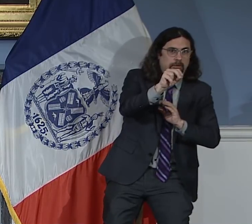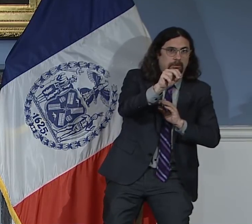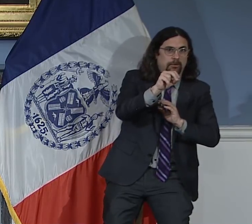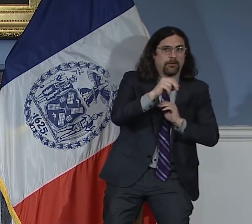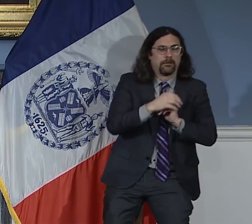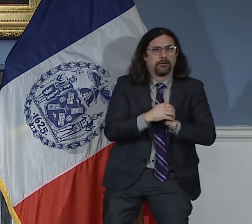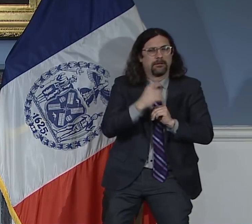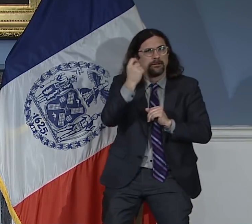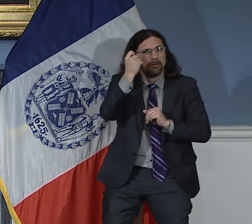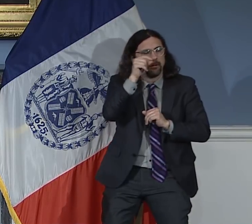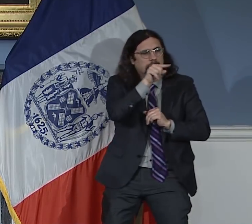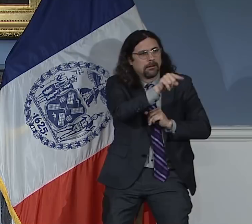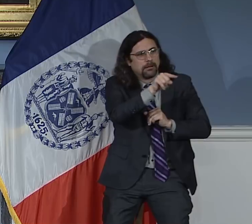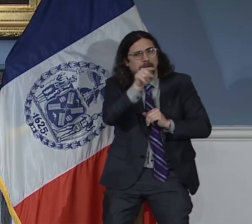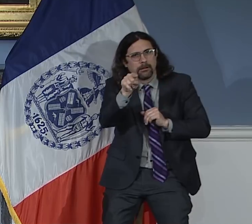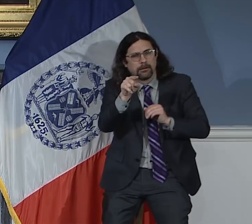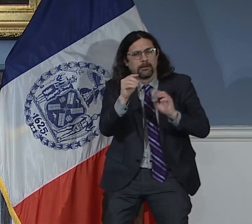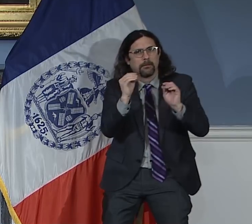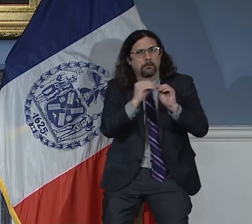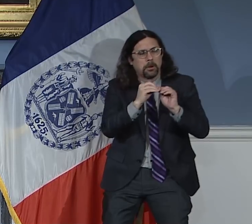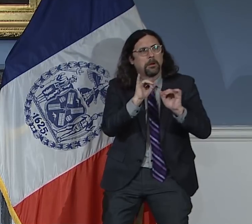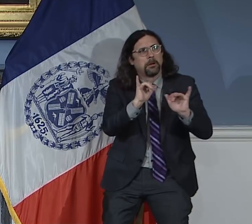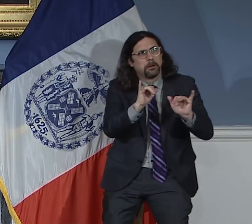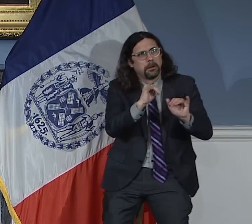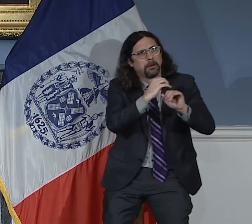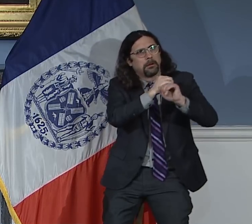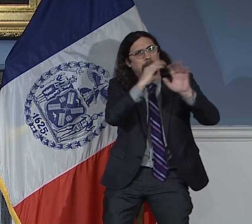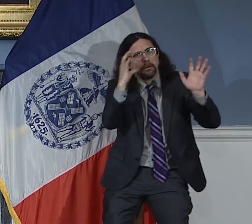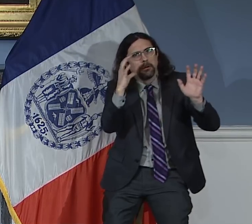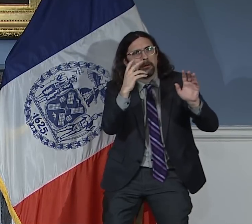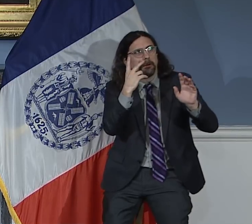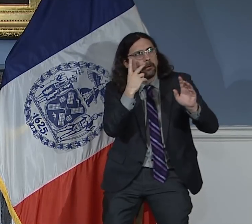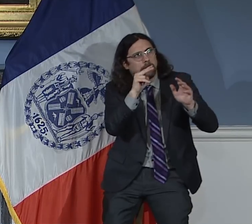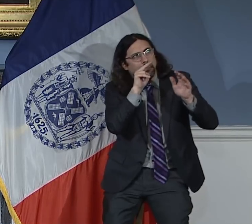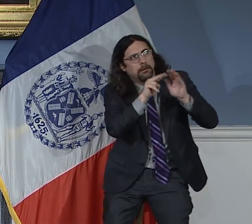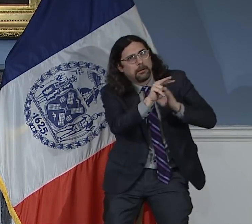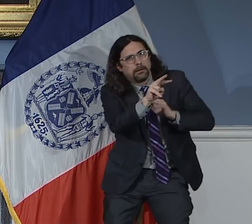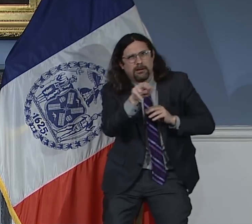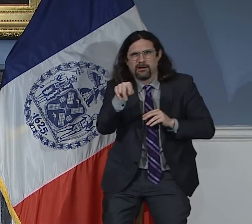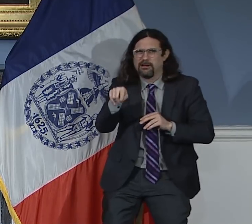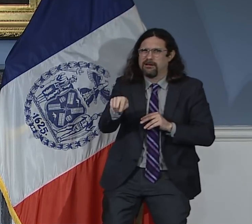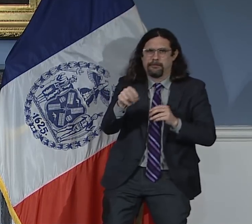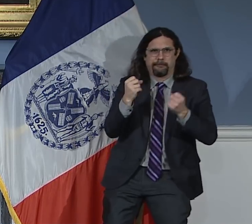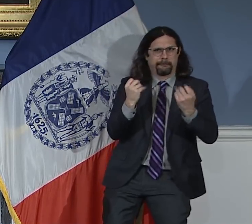AFTER THAT, BUT THIS CRISIS IS EVEN MORE UNKNOWN MINA WNYAYS BECAUSE WE DON'T